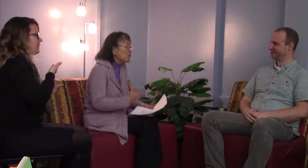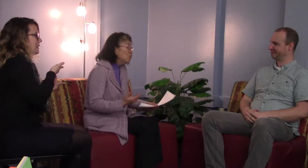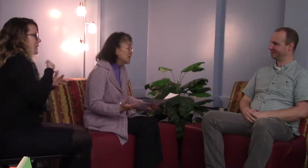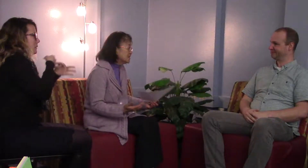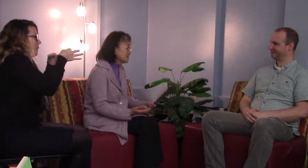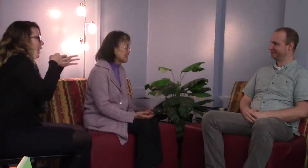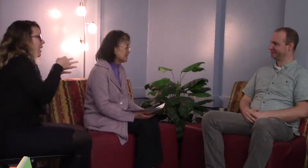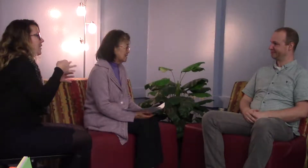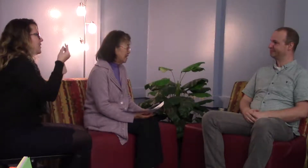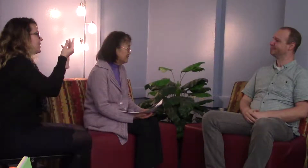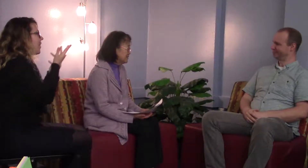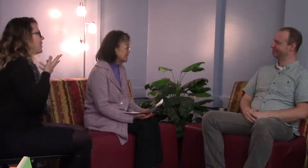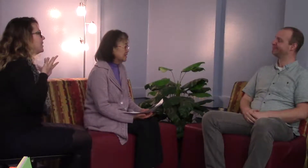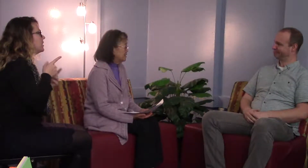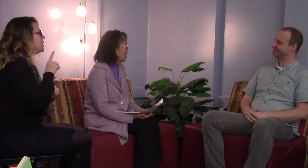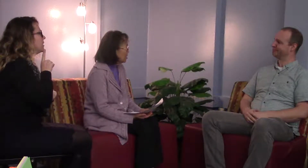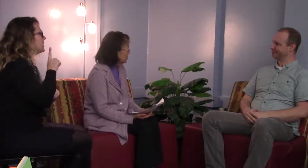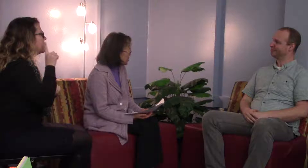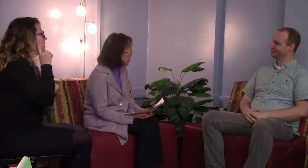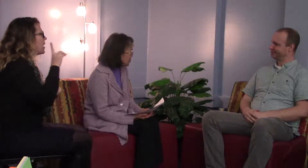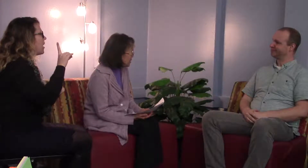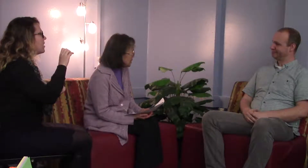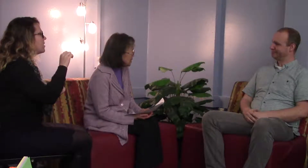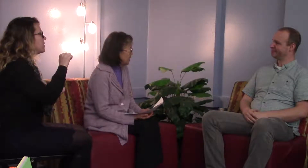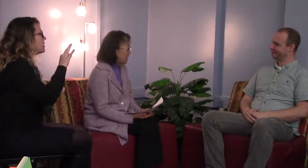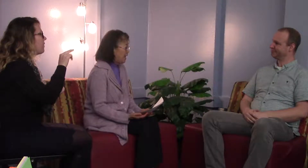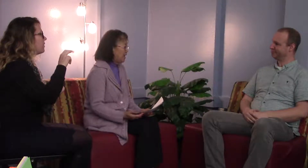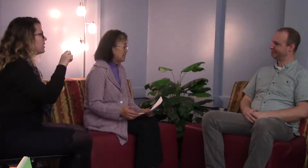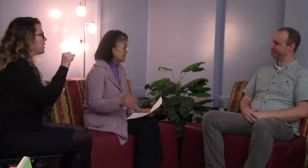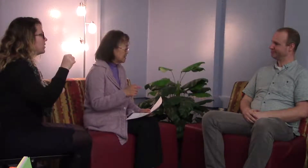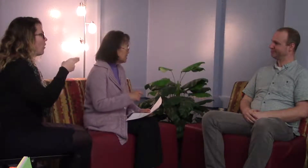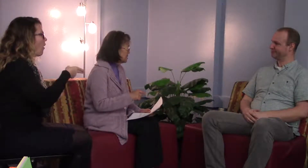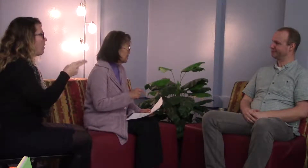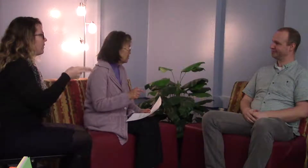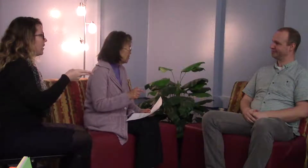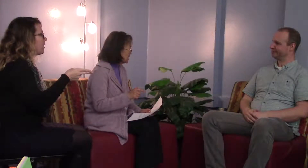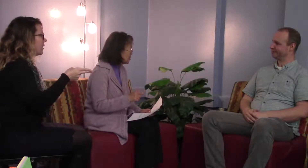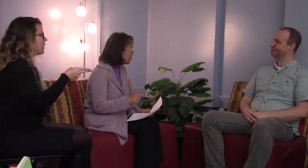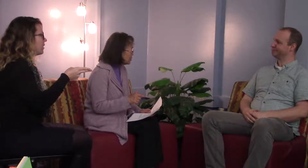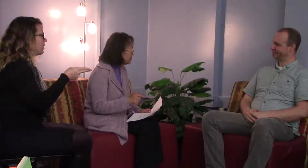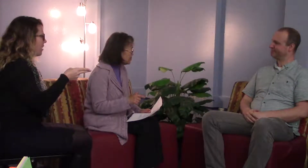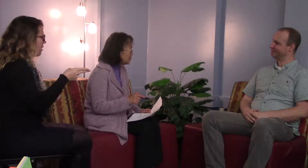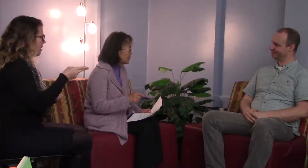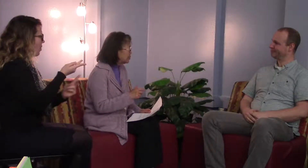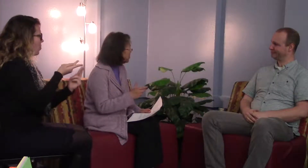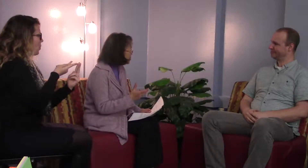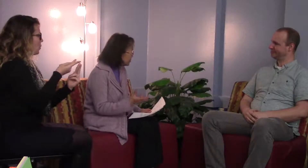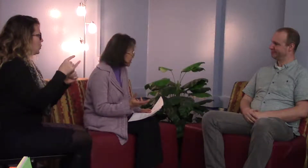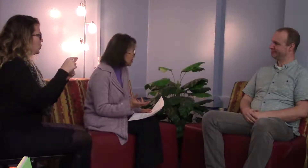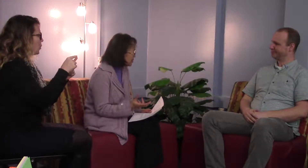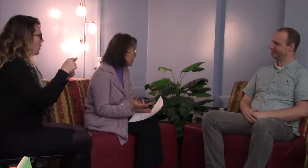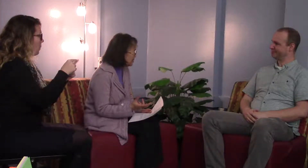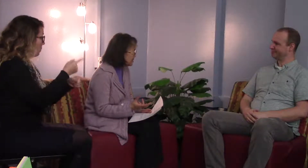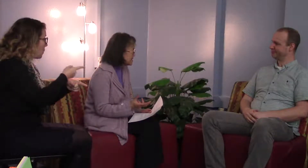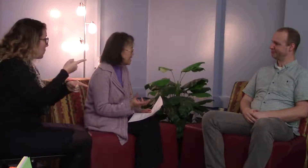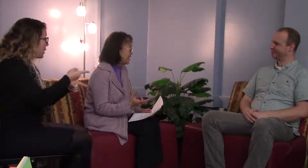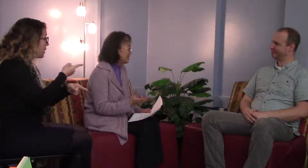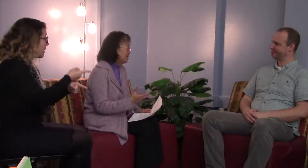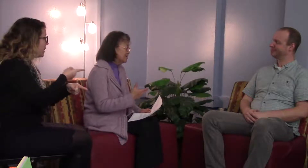what is this deafness and hard-of-hearing, and is this the correct term -- or an appropriate term, I should say --